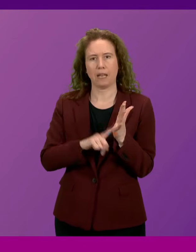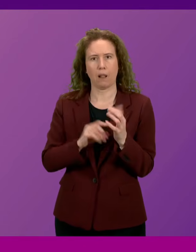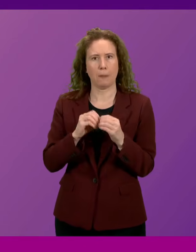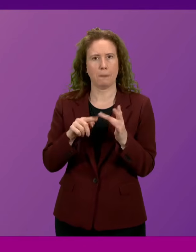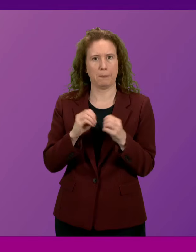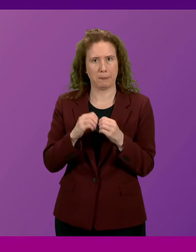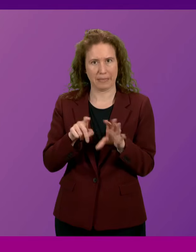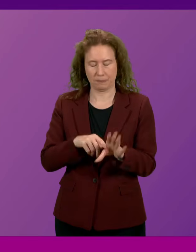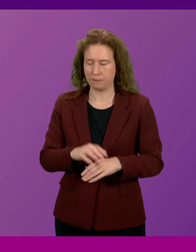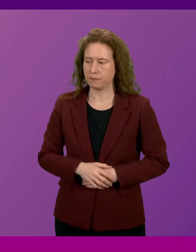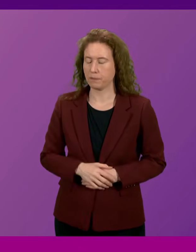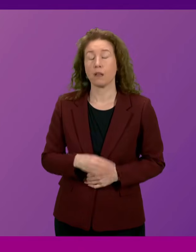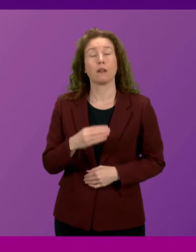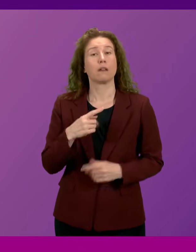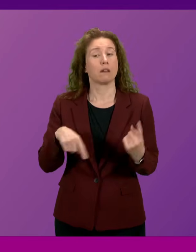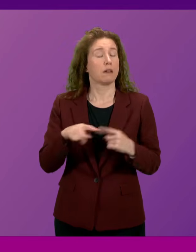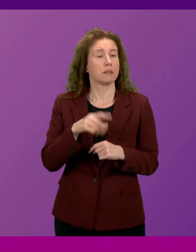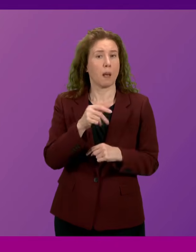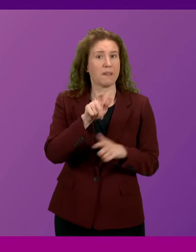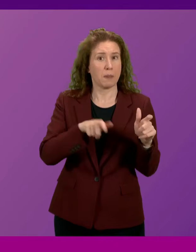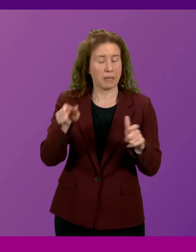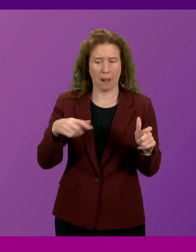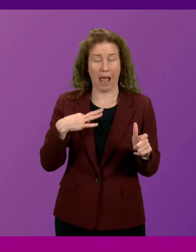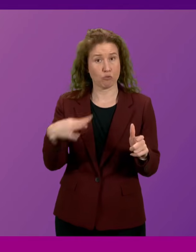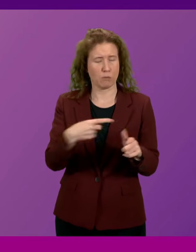Some of the bravest people who I have the privilege of representing depend on